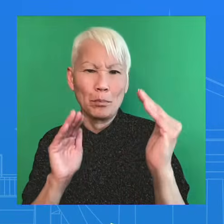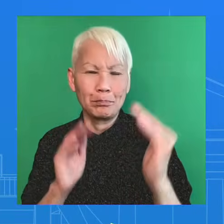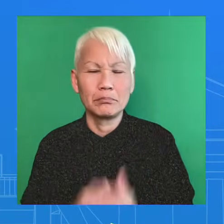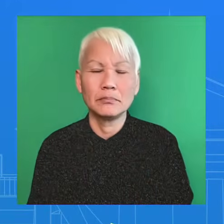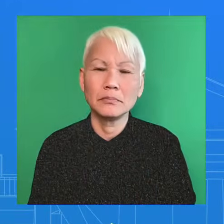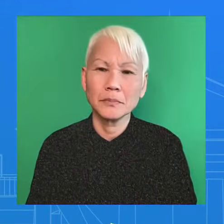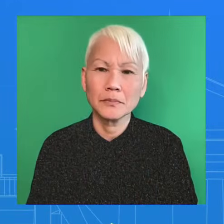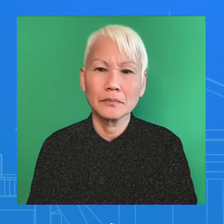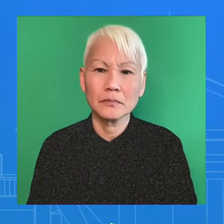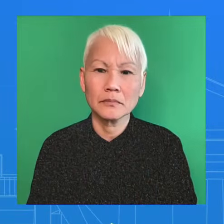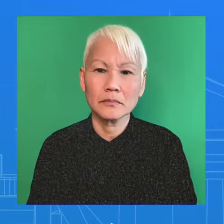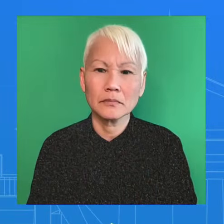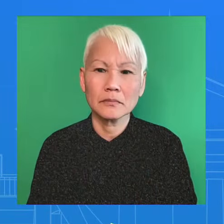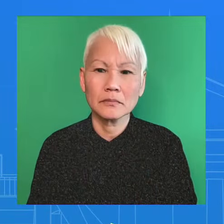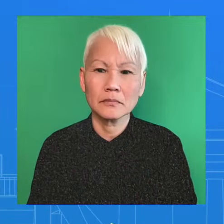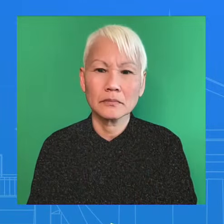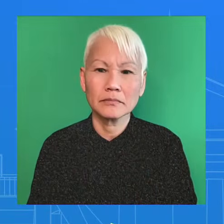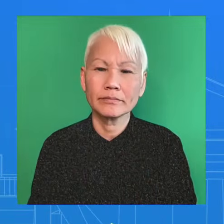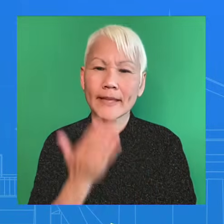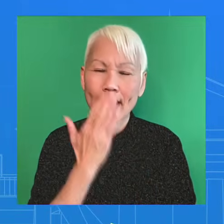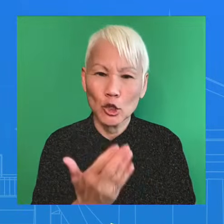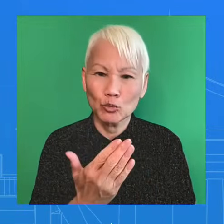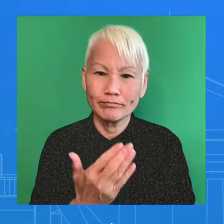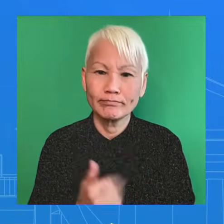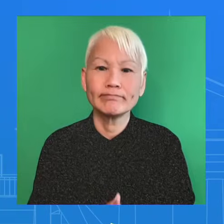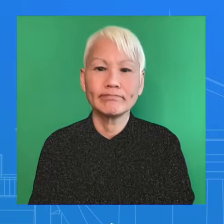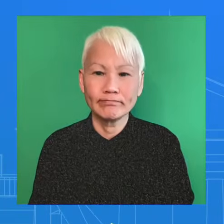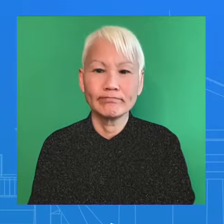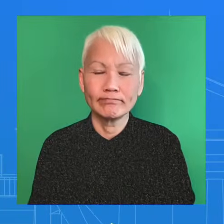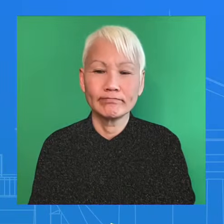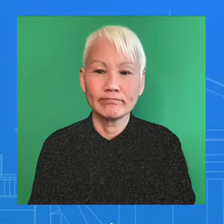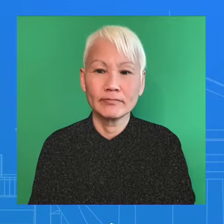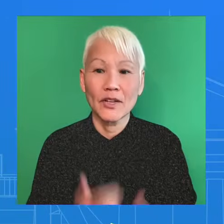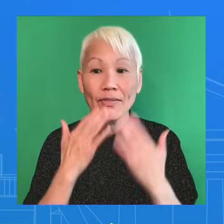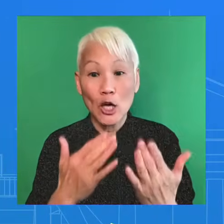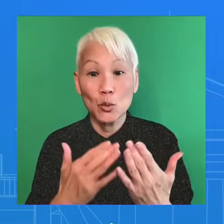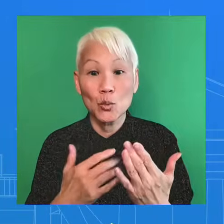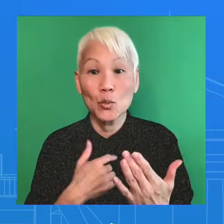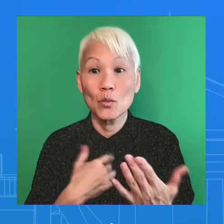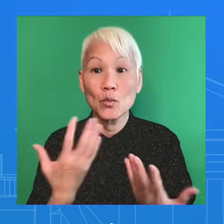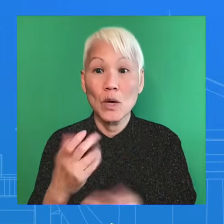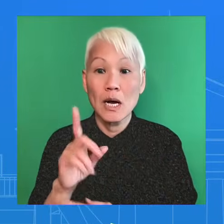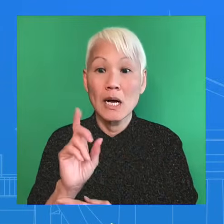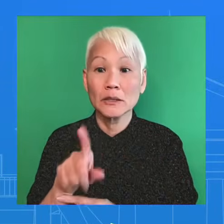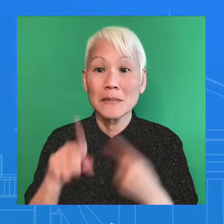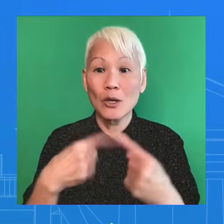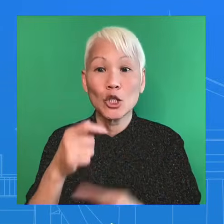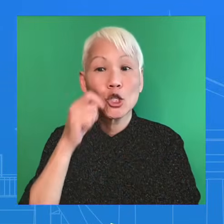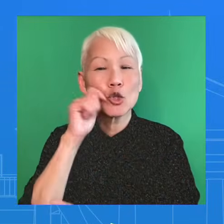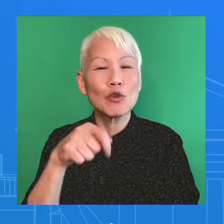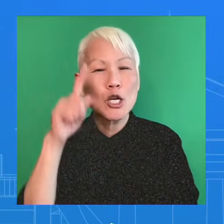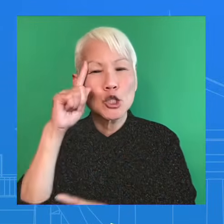Admiral, thank you. I want to ask one question about Ukraine's strategy and one question about the series of national security